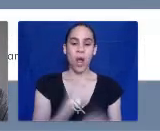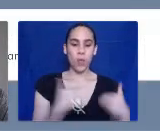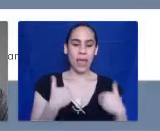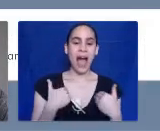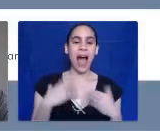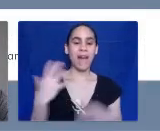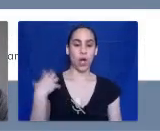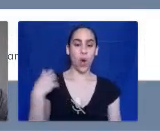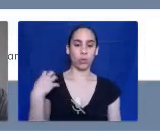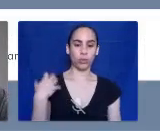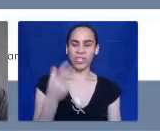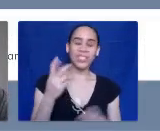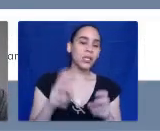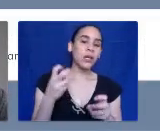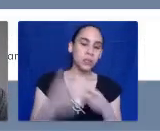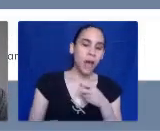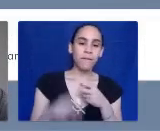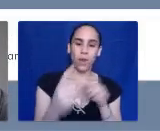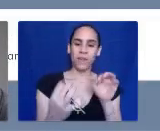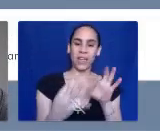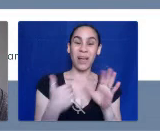feedback there's a lot of legal reasons where companies can't give you feedback